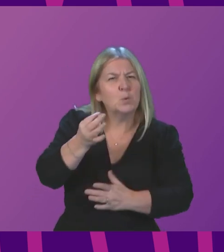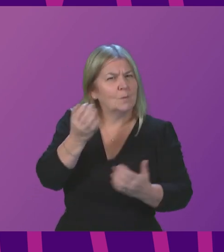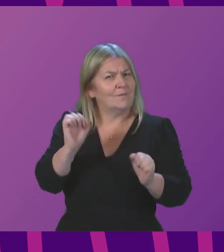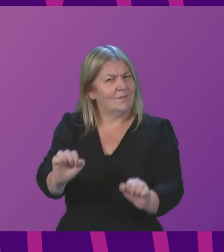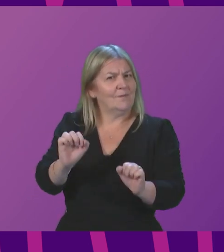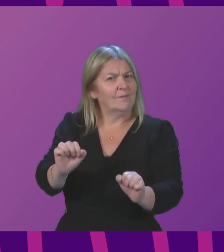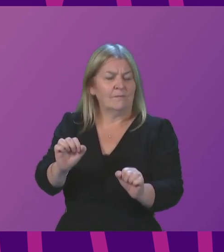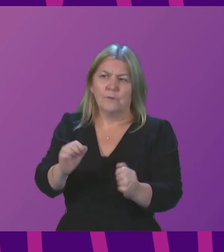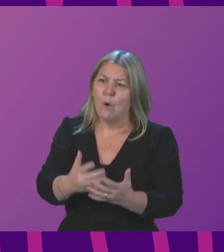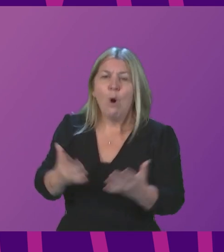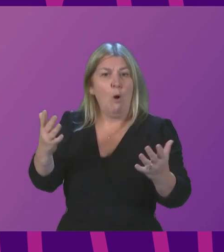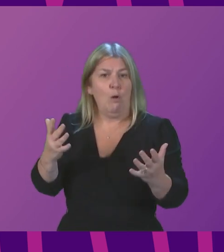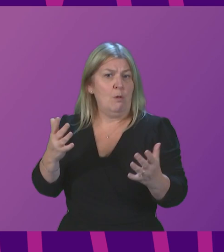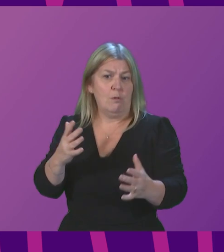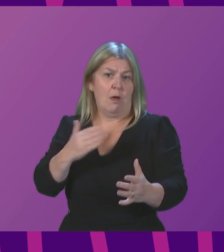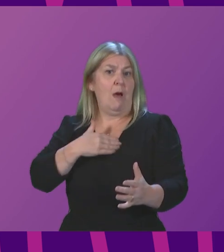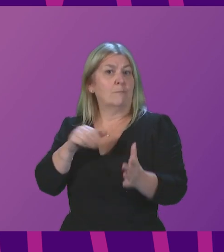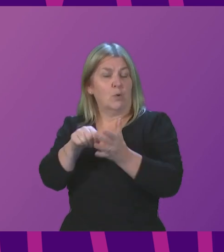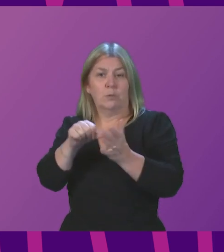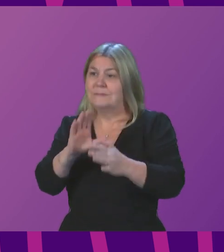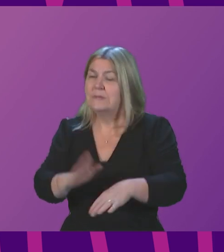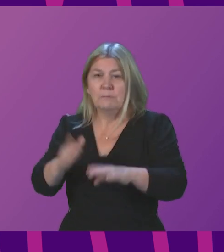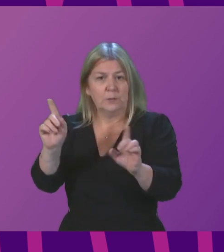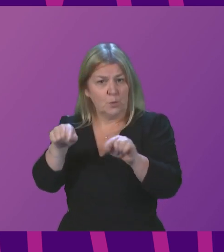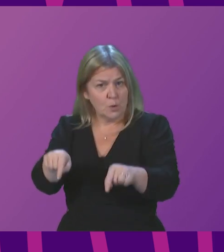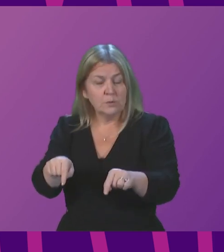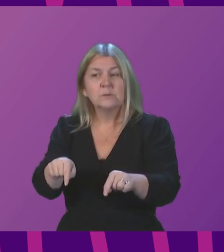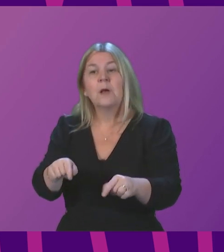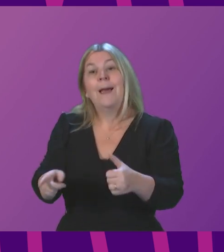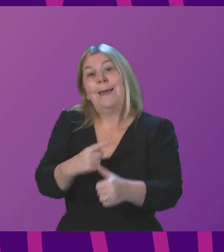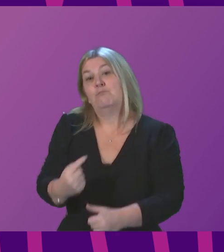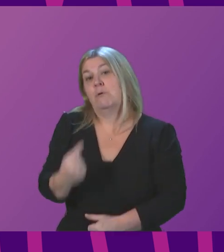with all heart conditions. In April 2021, we commissioned Public Health Scotland to